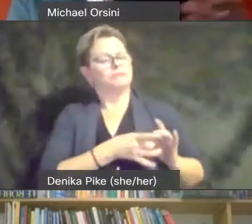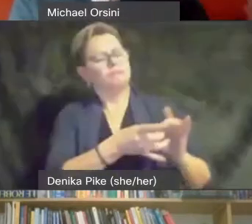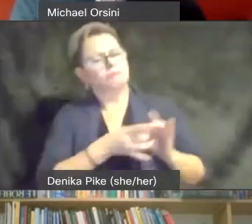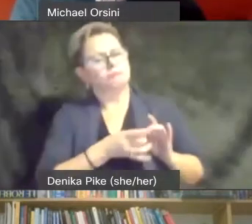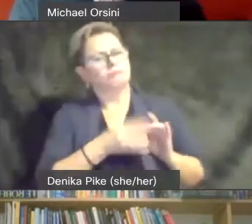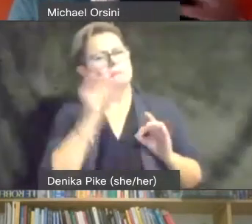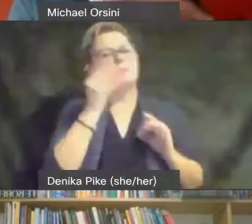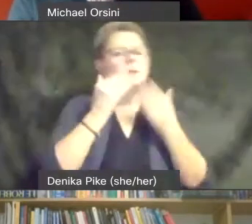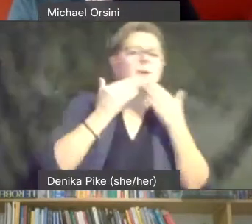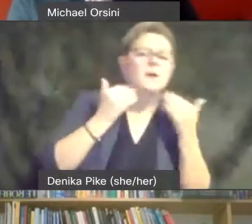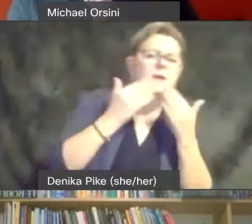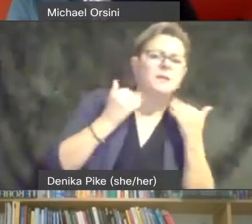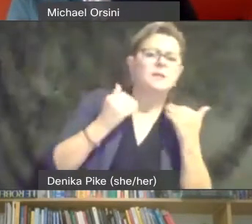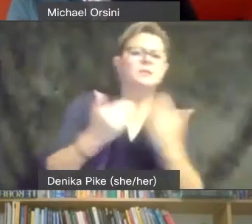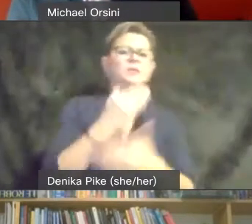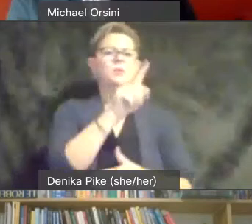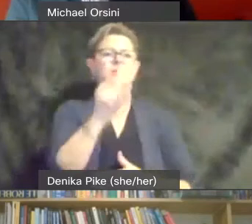I mean, new zealand's prime minister talks a lot of kindness.